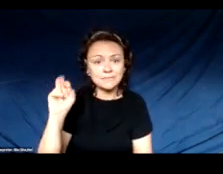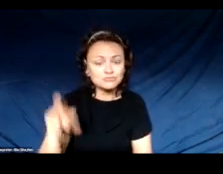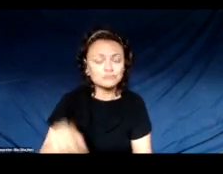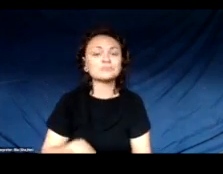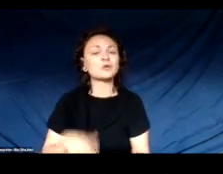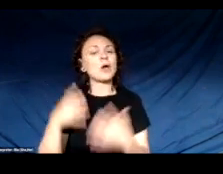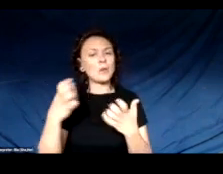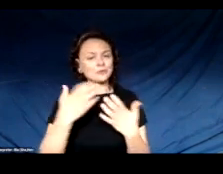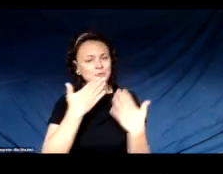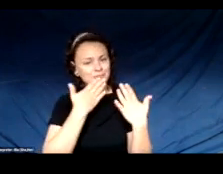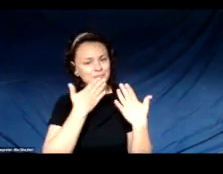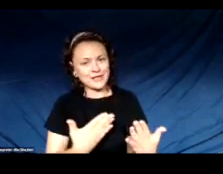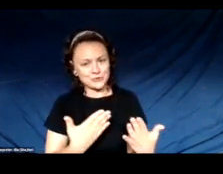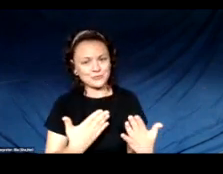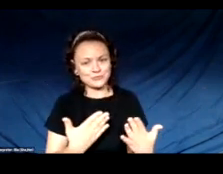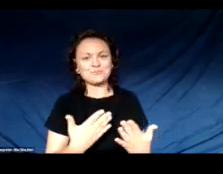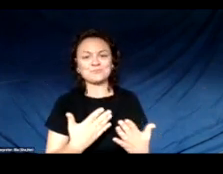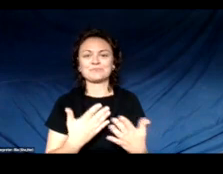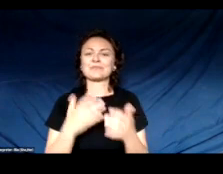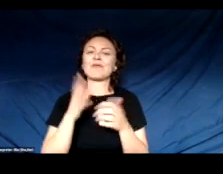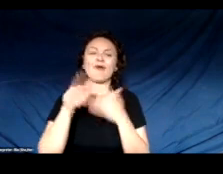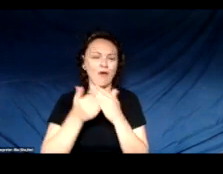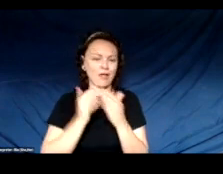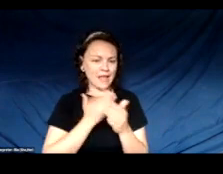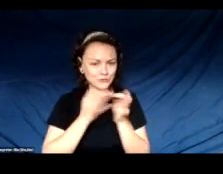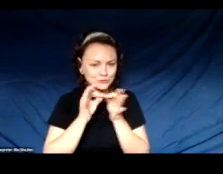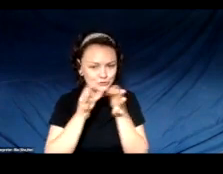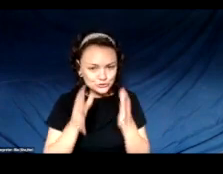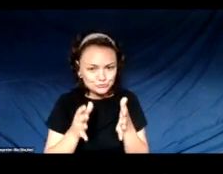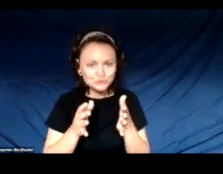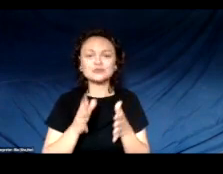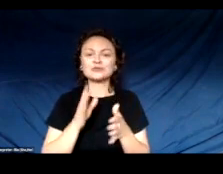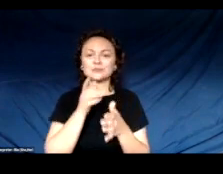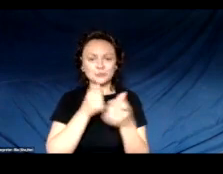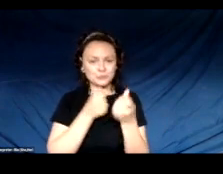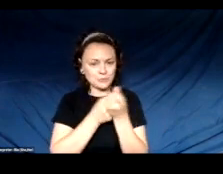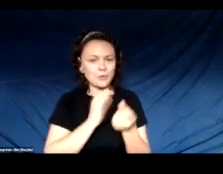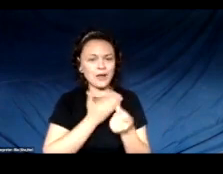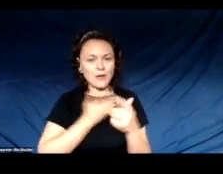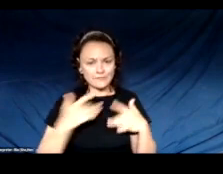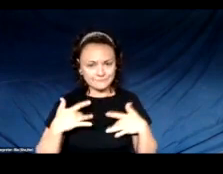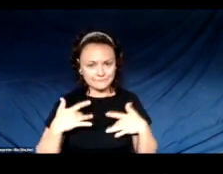you all interpreters supporting our event and also